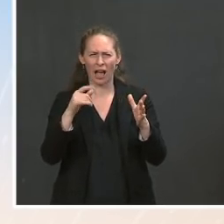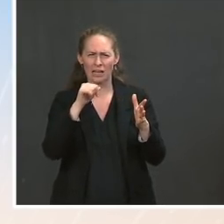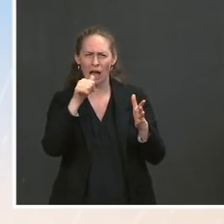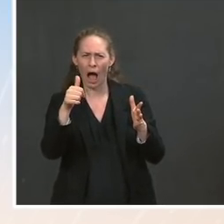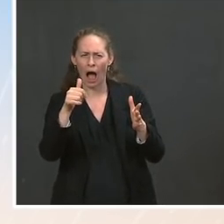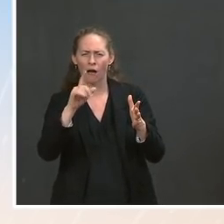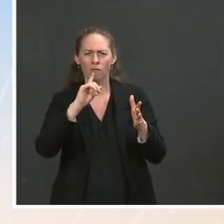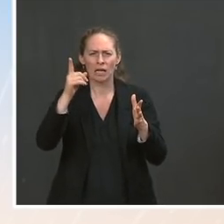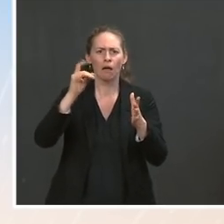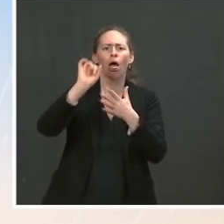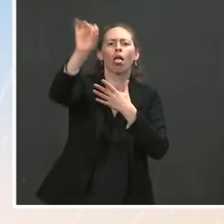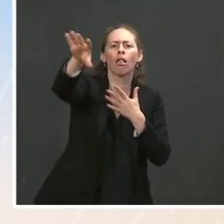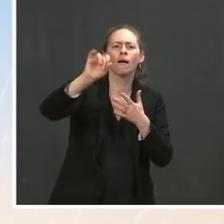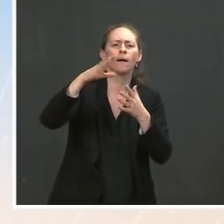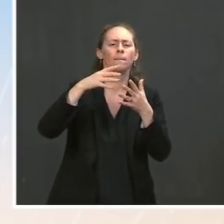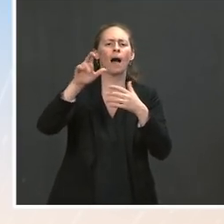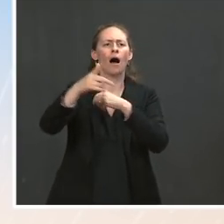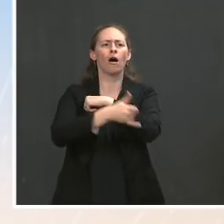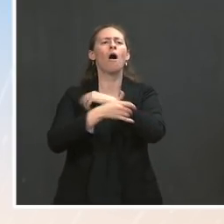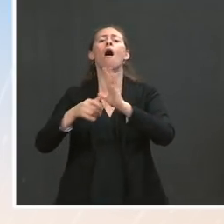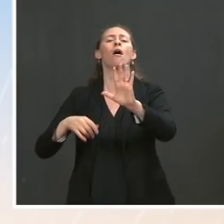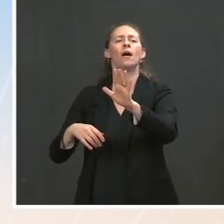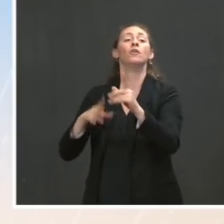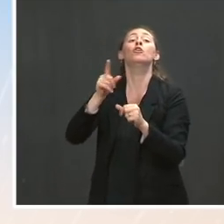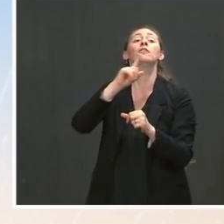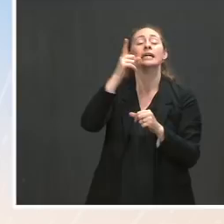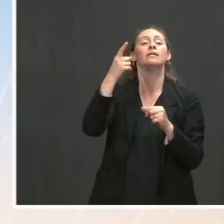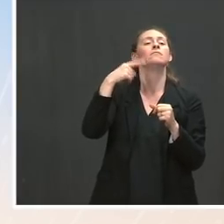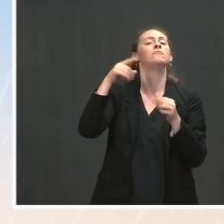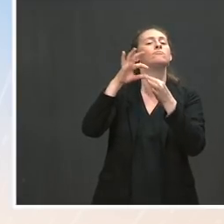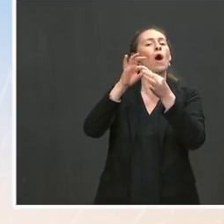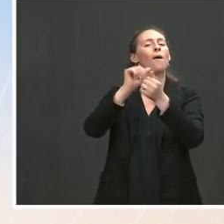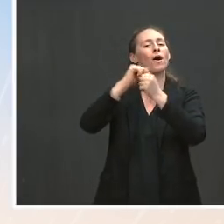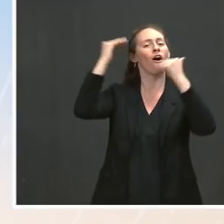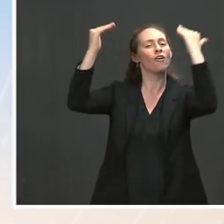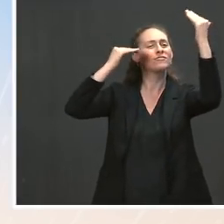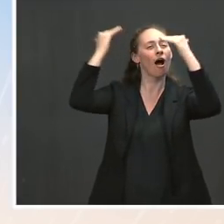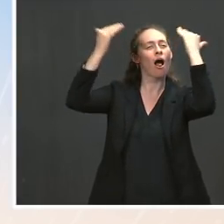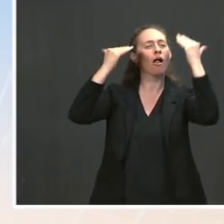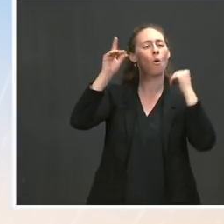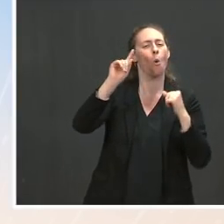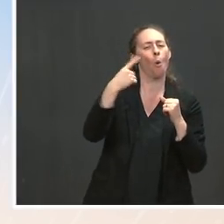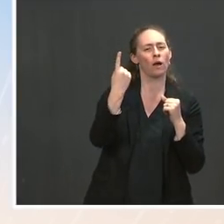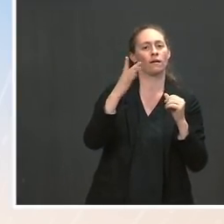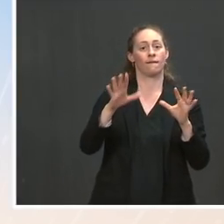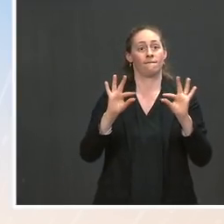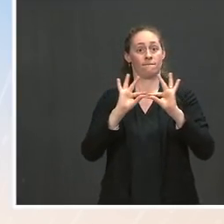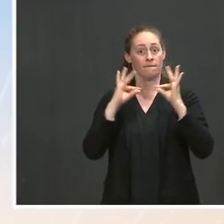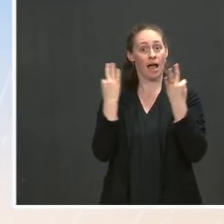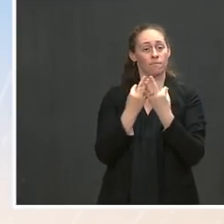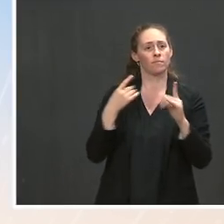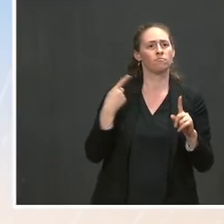which every adult is not a part of a family unit, as I'm sure you're fully tracking. And tens of thousands of people are coming to our border.